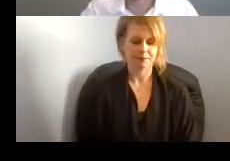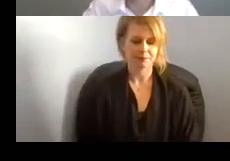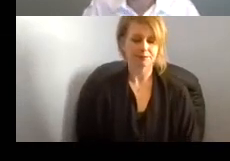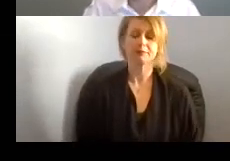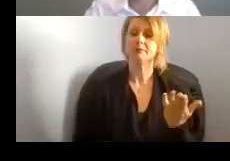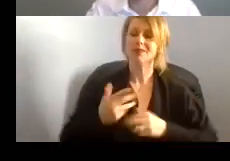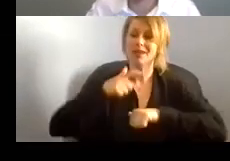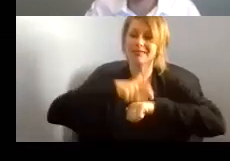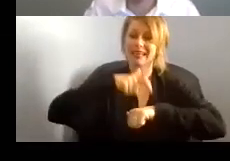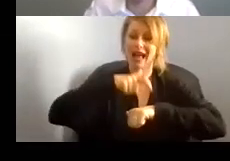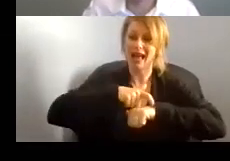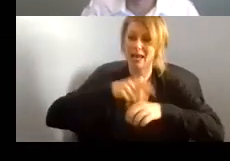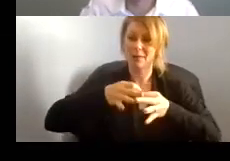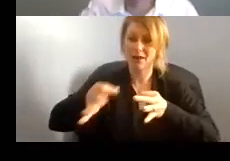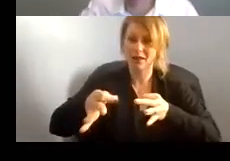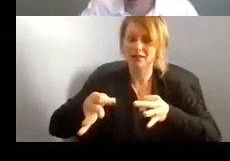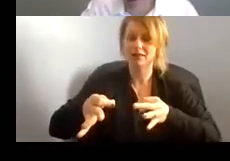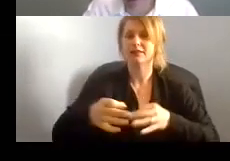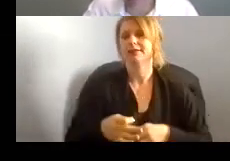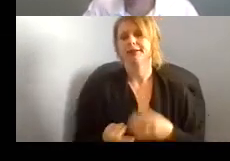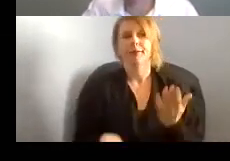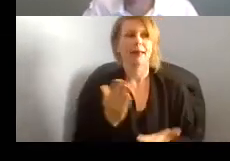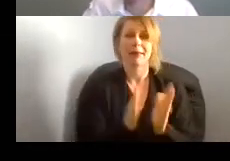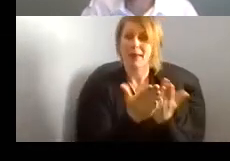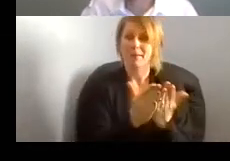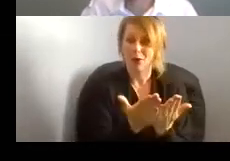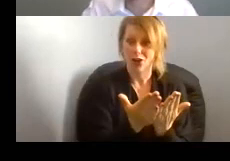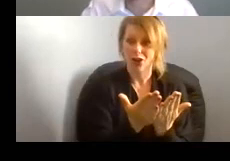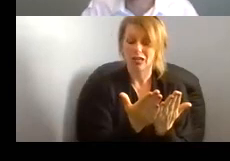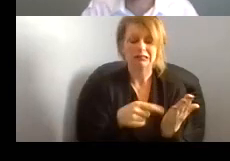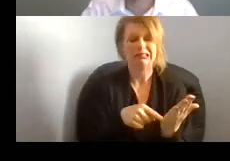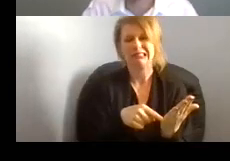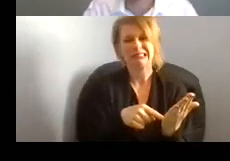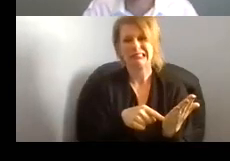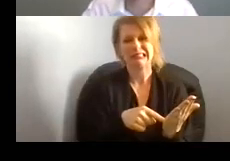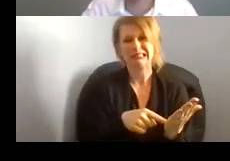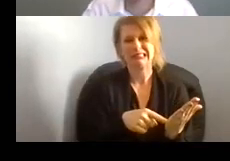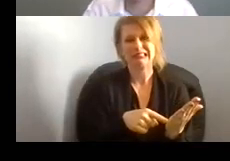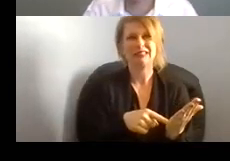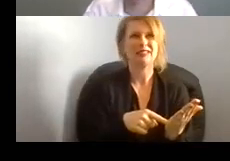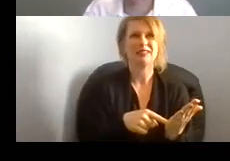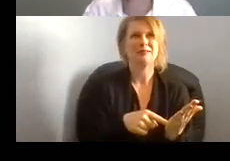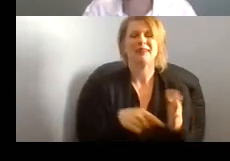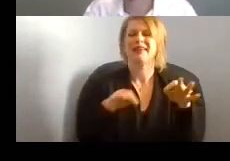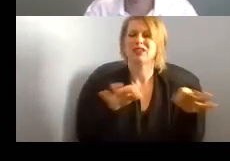A literature class might choose a different book to discuss if the one originally scheduled describes a death similar to the one the student